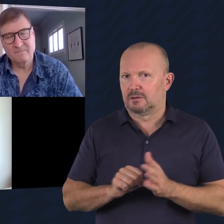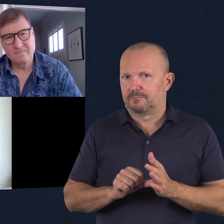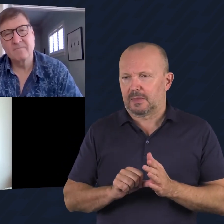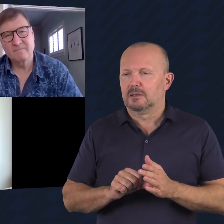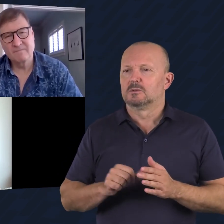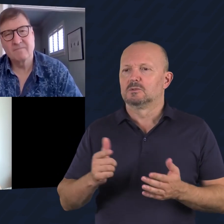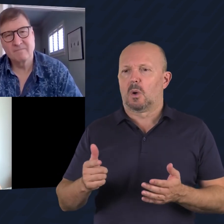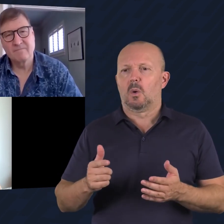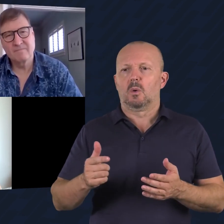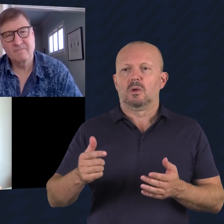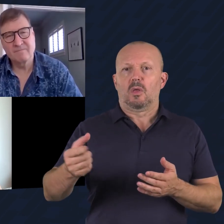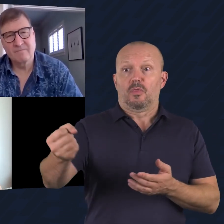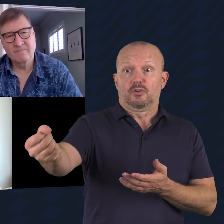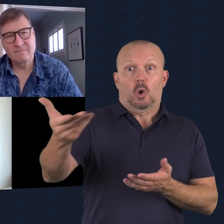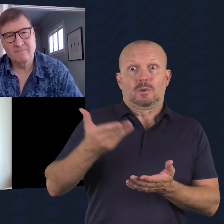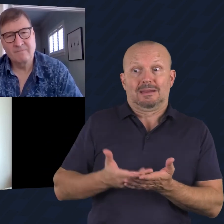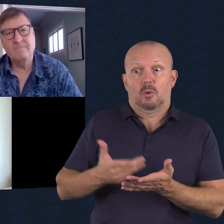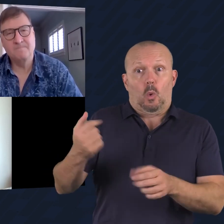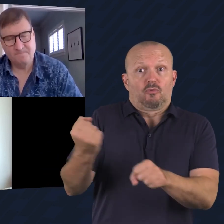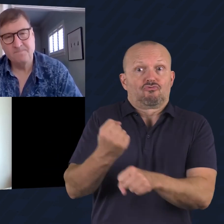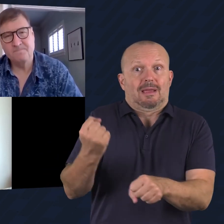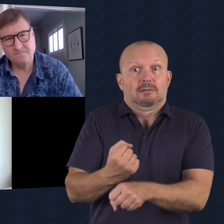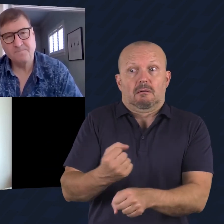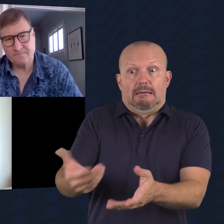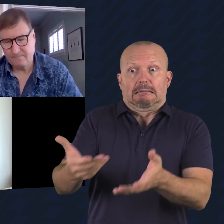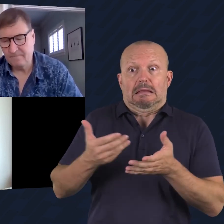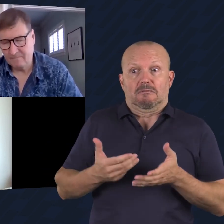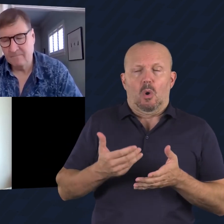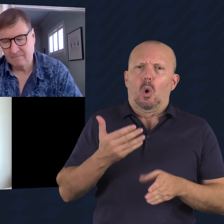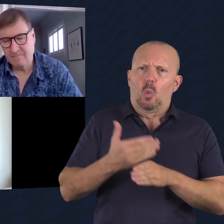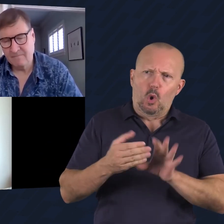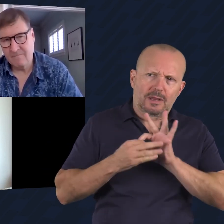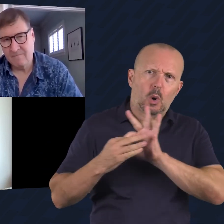So, working very closely with the creators or the donators,